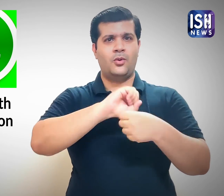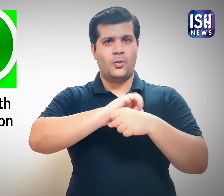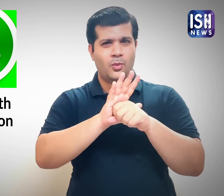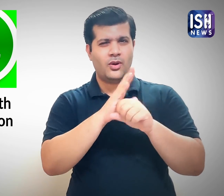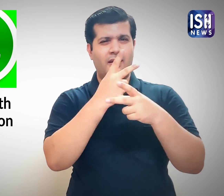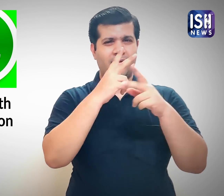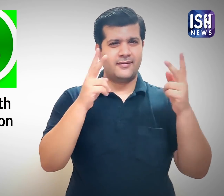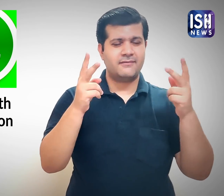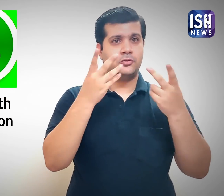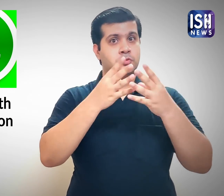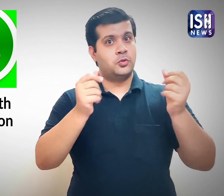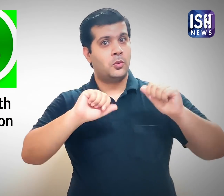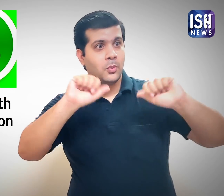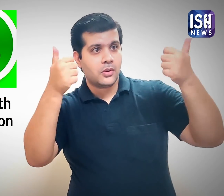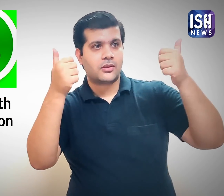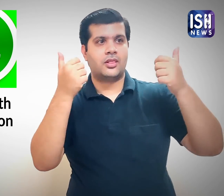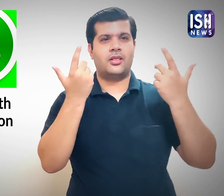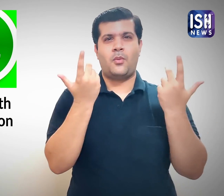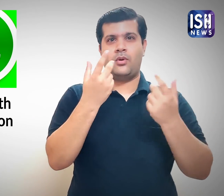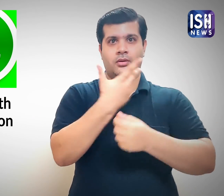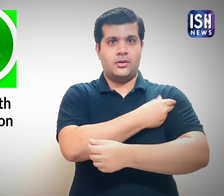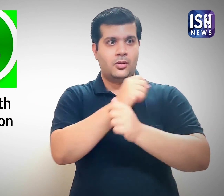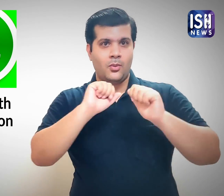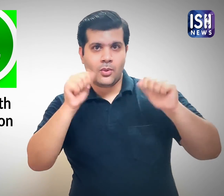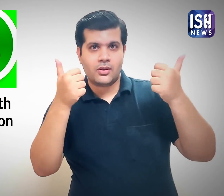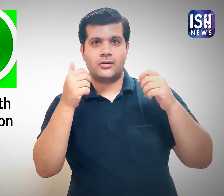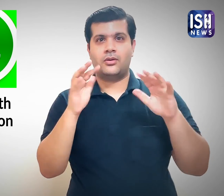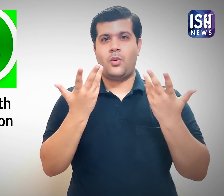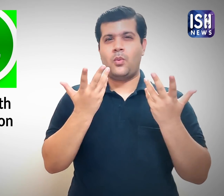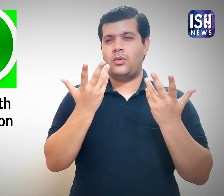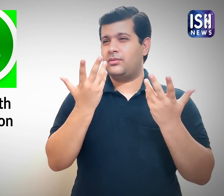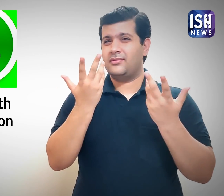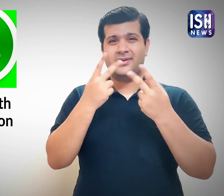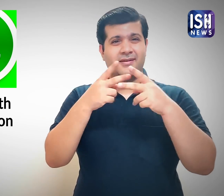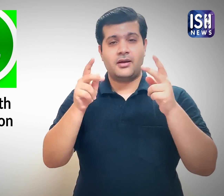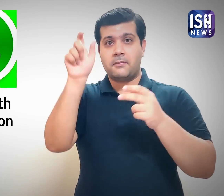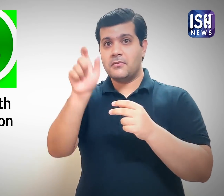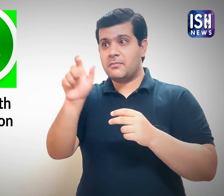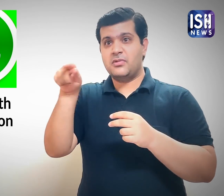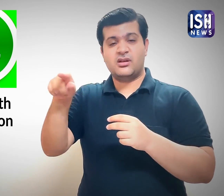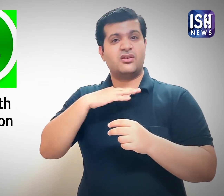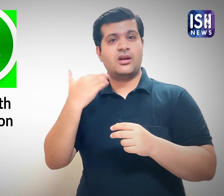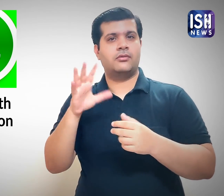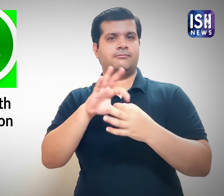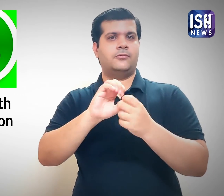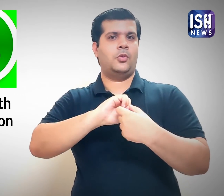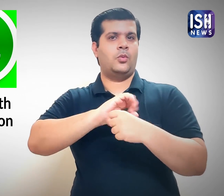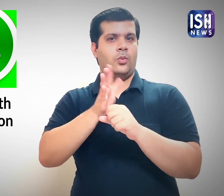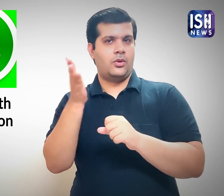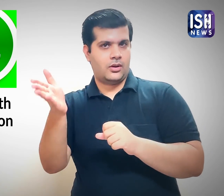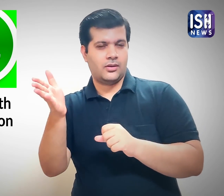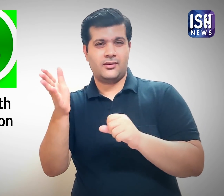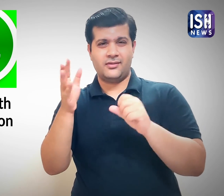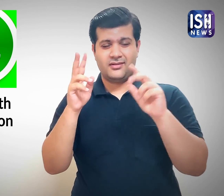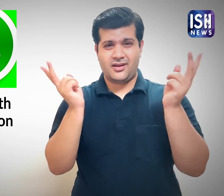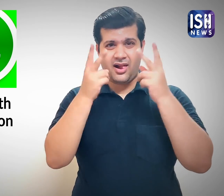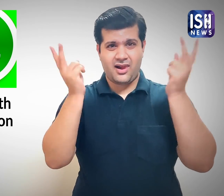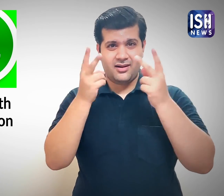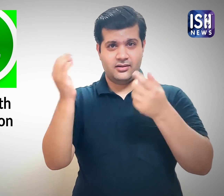COVID recovery stories, COVID related deaths, etc.